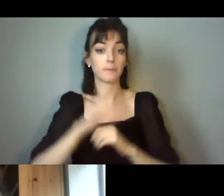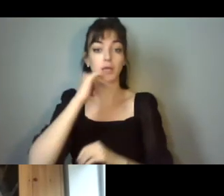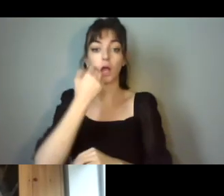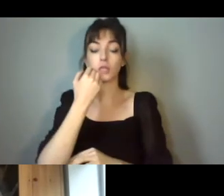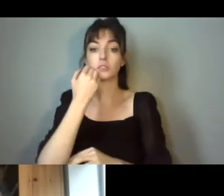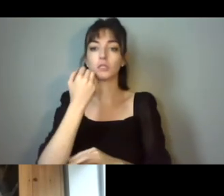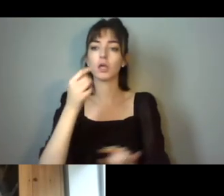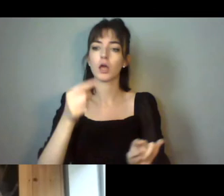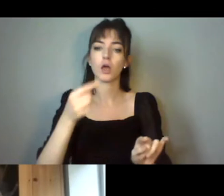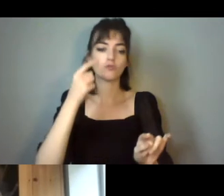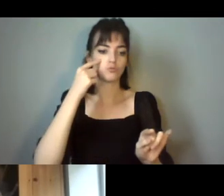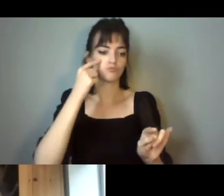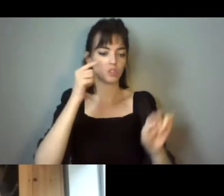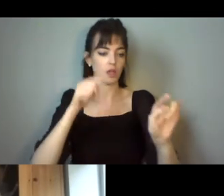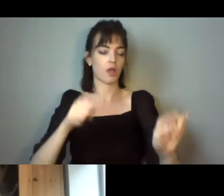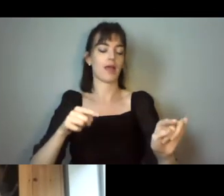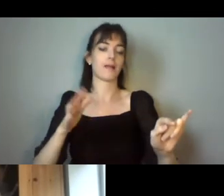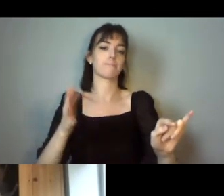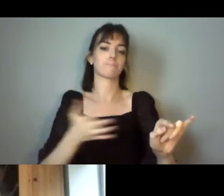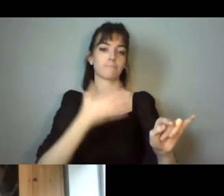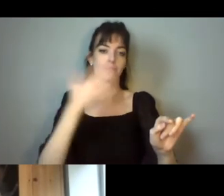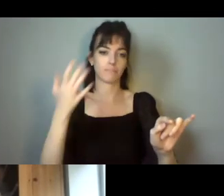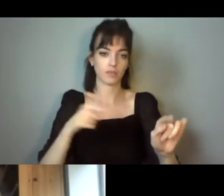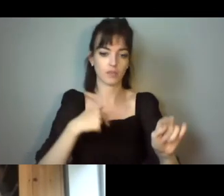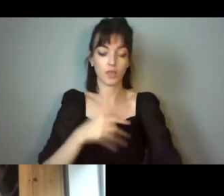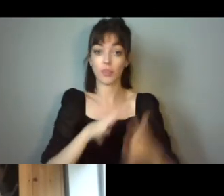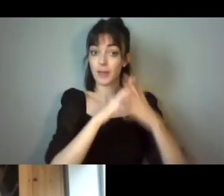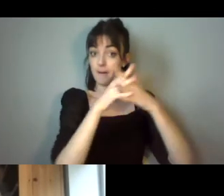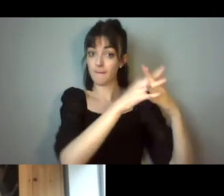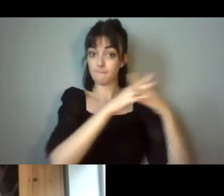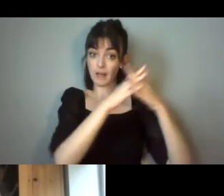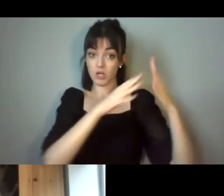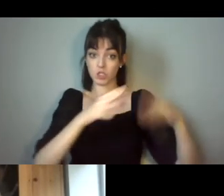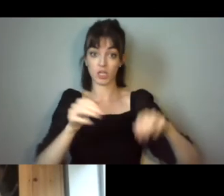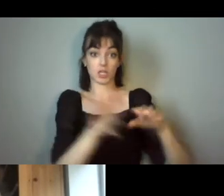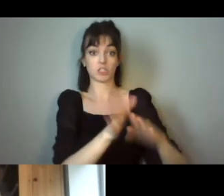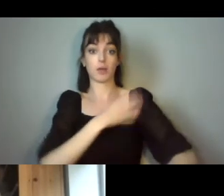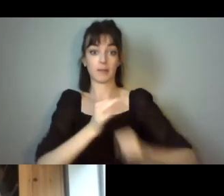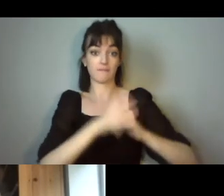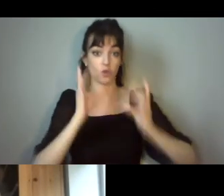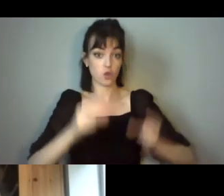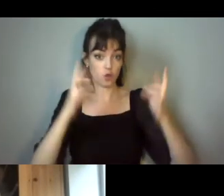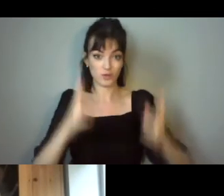a commendment from the inter American Commission on Human Rights, the chair of the CRPD committee,